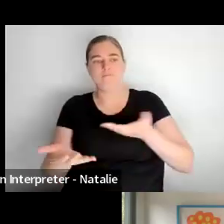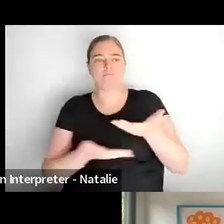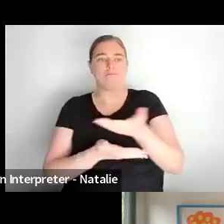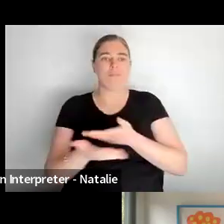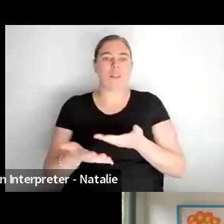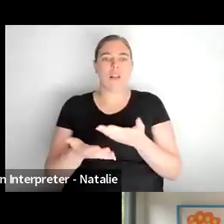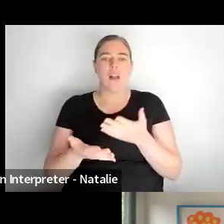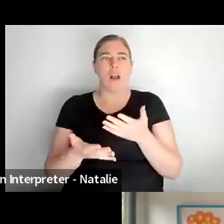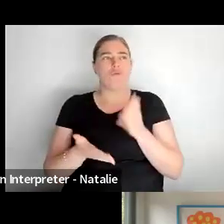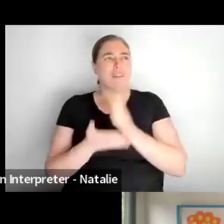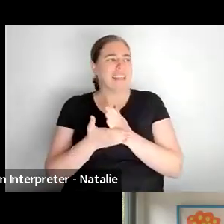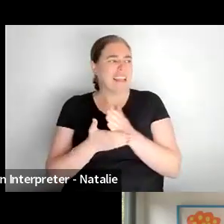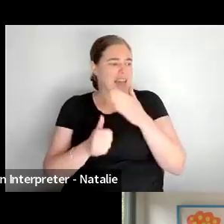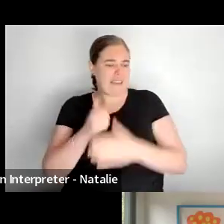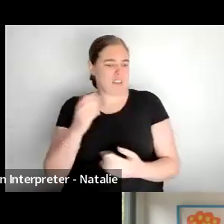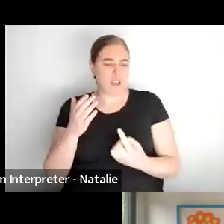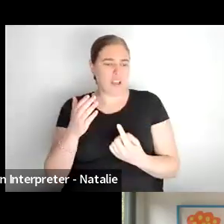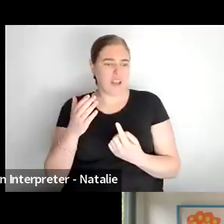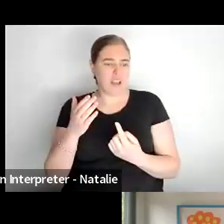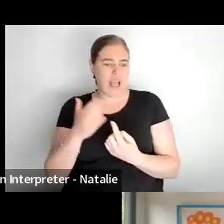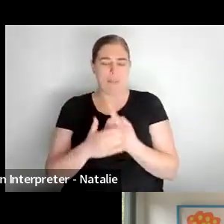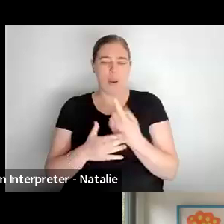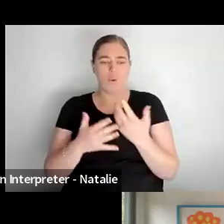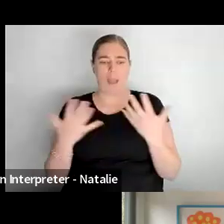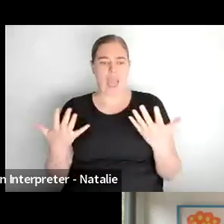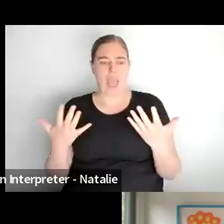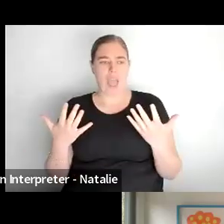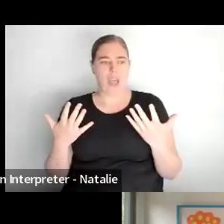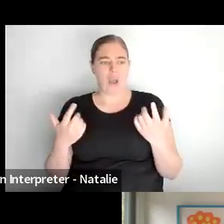there has ever been a situation where we have had to go, "Look, we've spent too much time